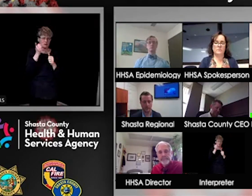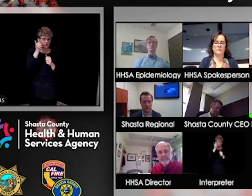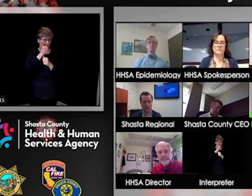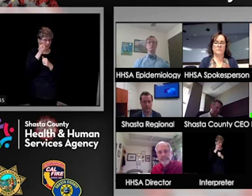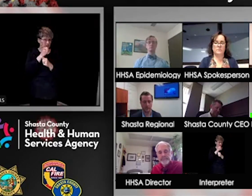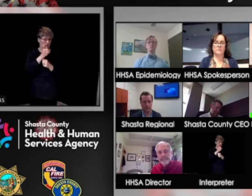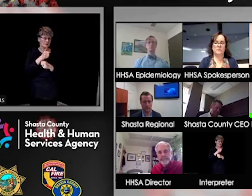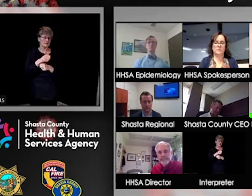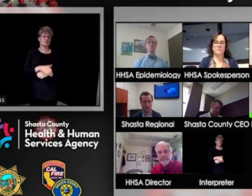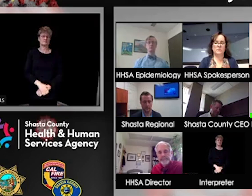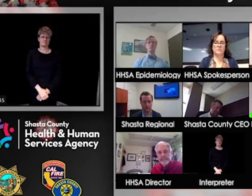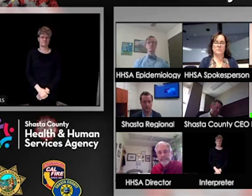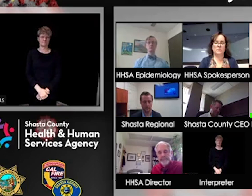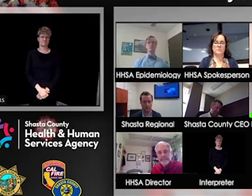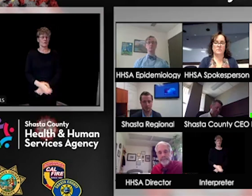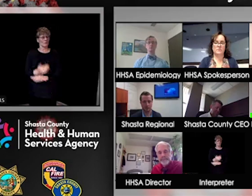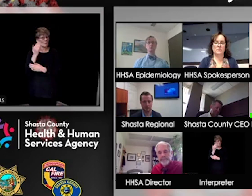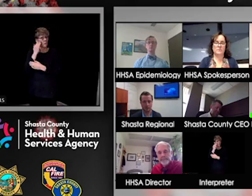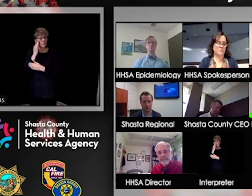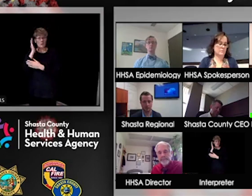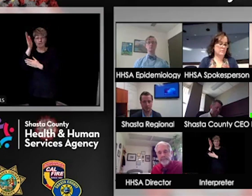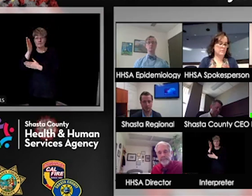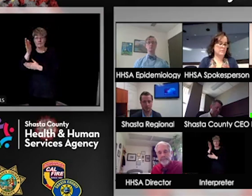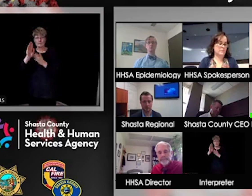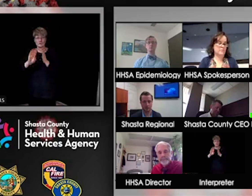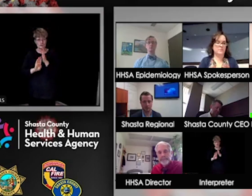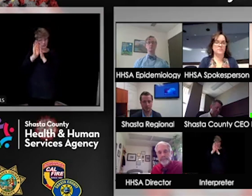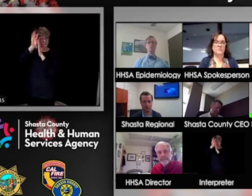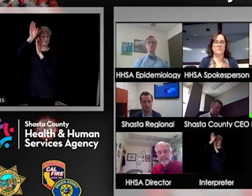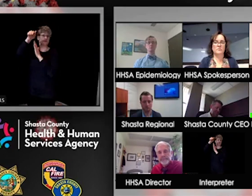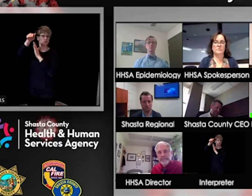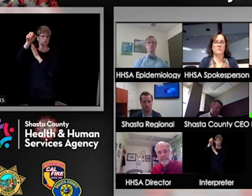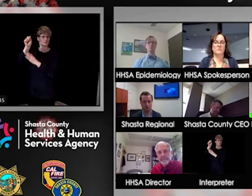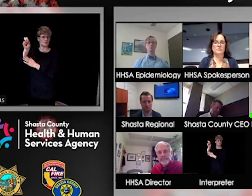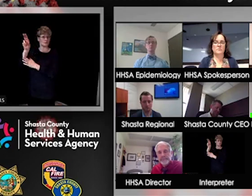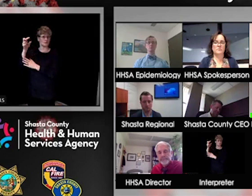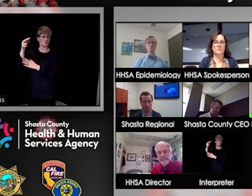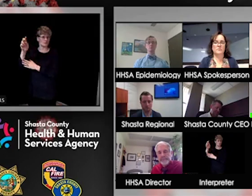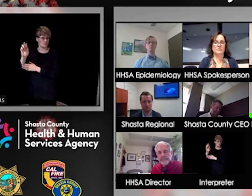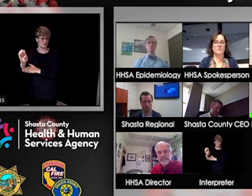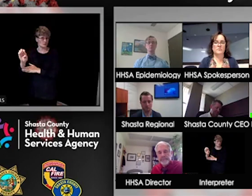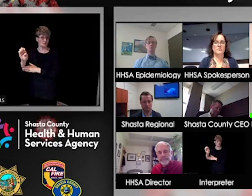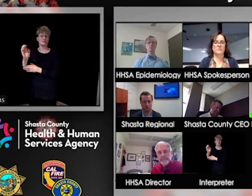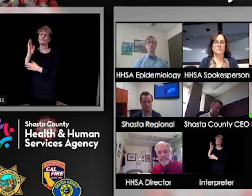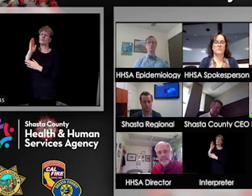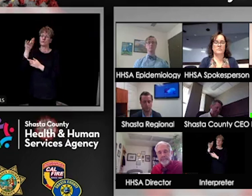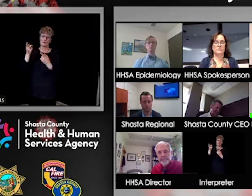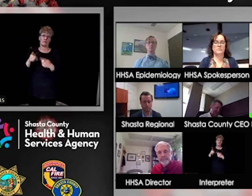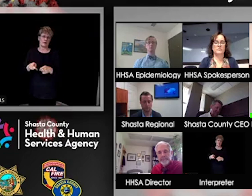and so we have to be prepared to then really ramp up our isolation, quarantine, contact